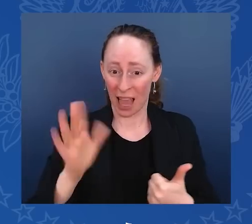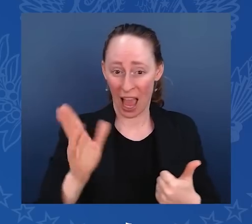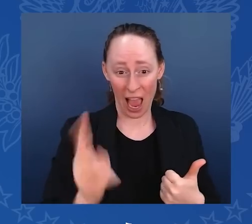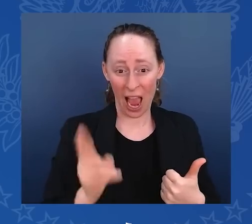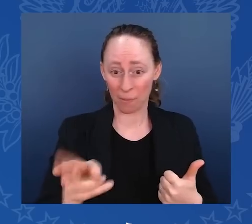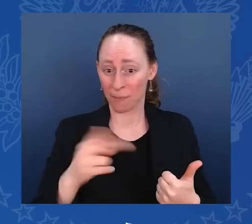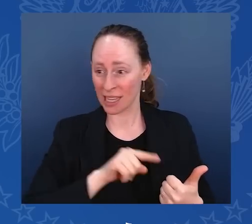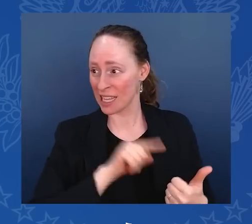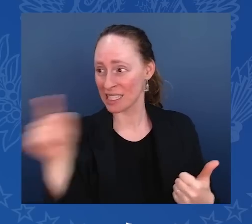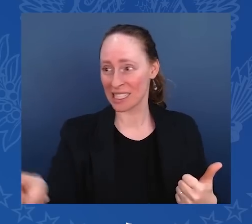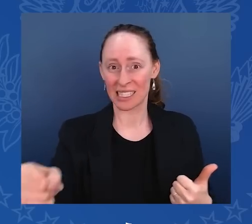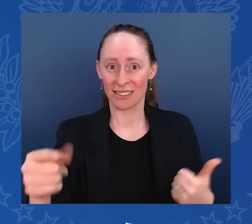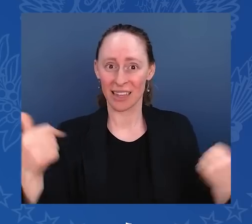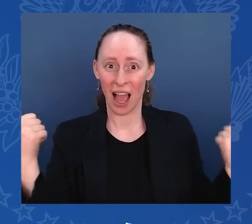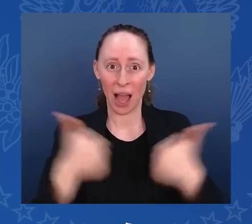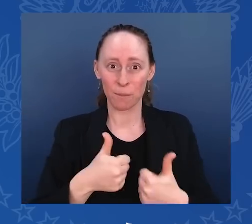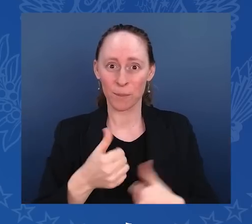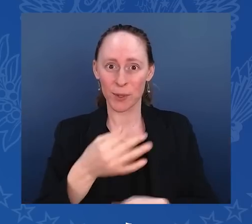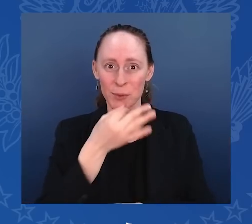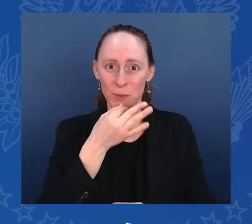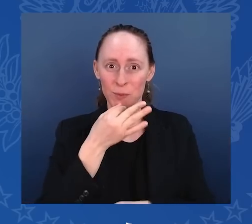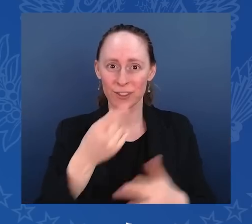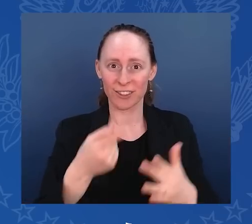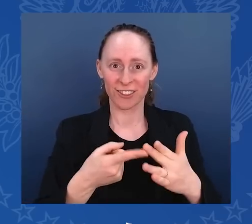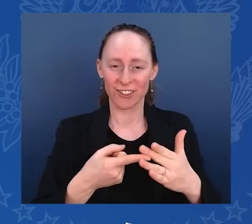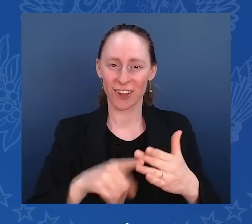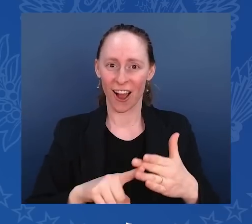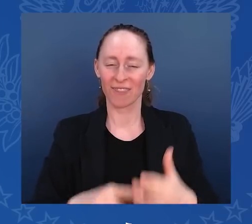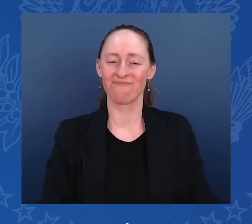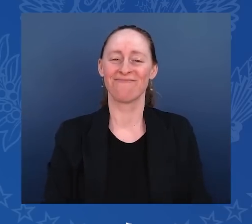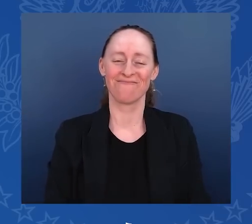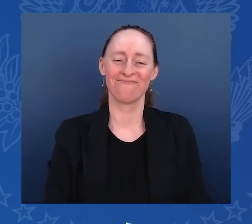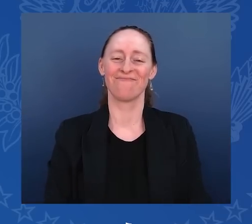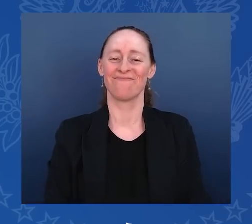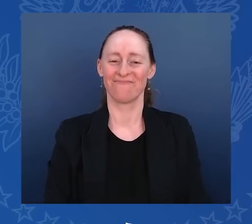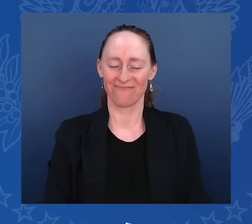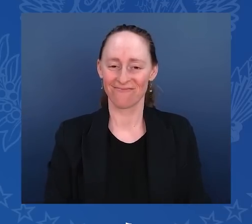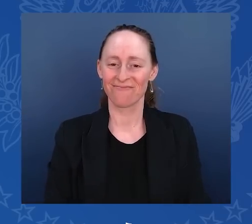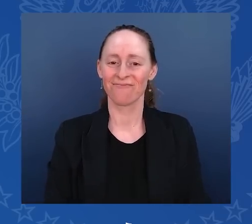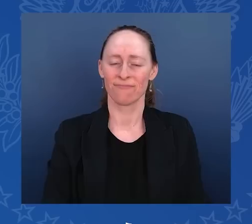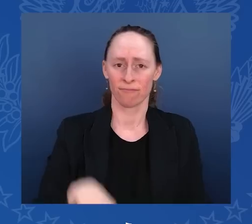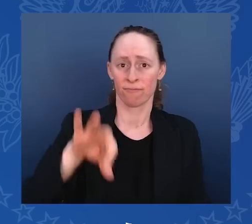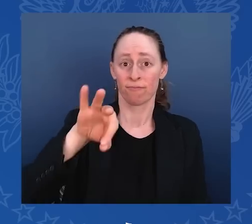And the FBI in handing control to Bourbon Street back to local officials, security of the area has been reinforced,